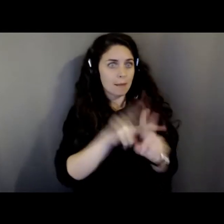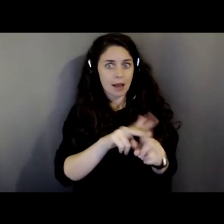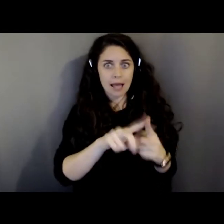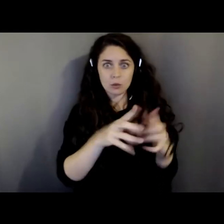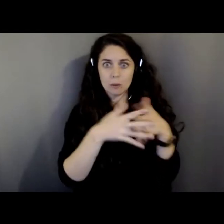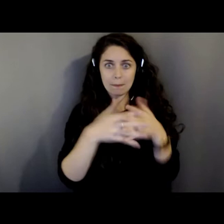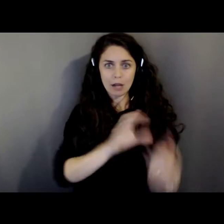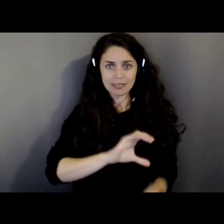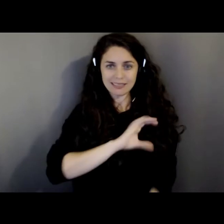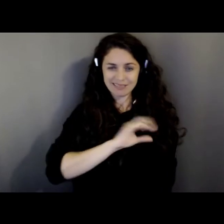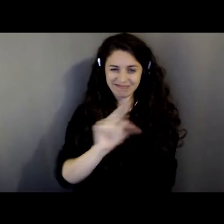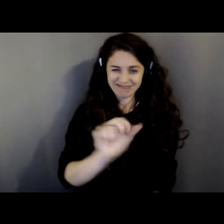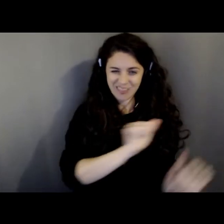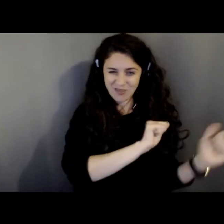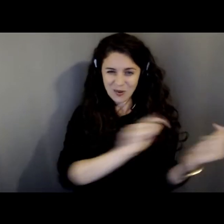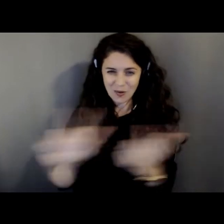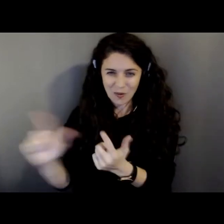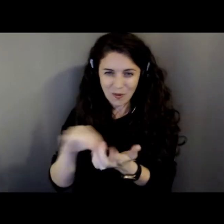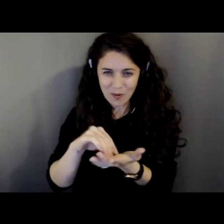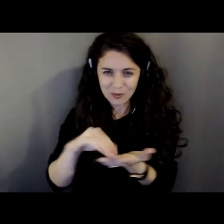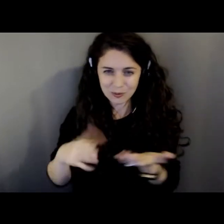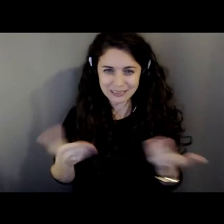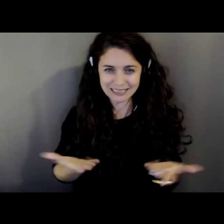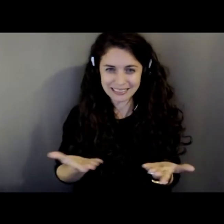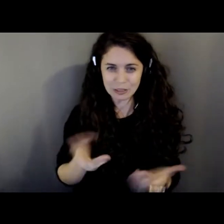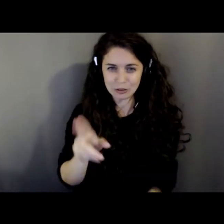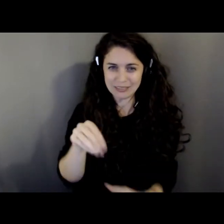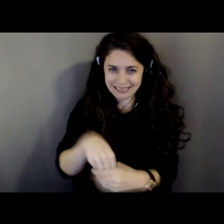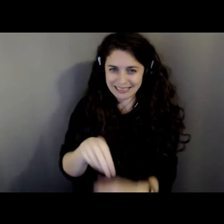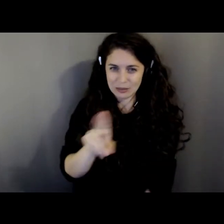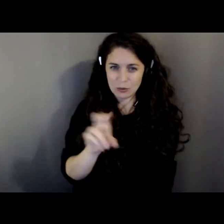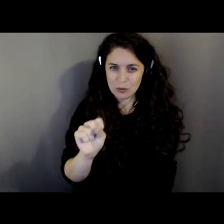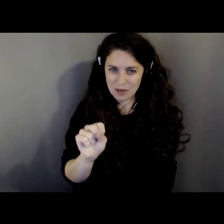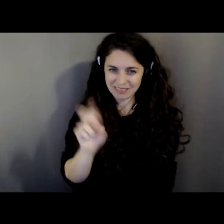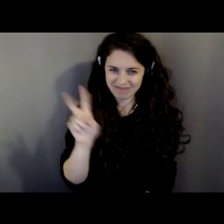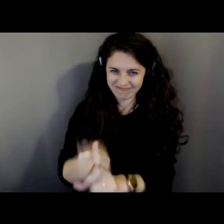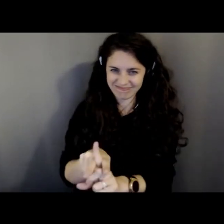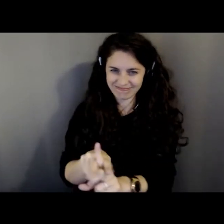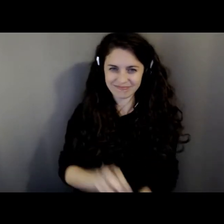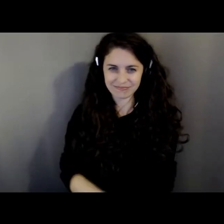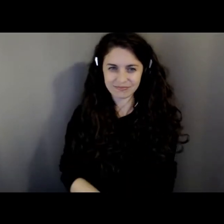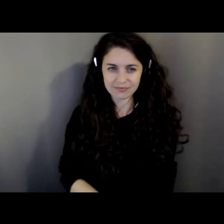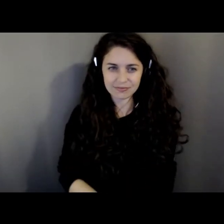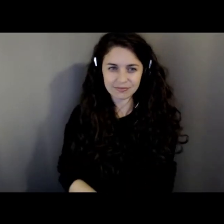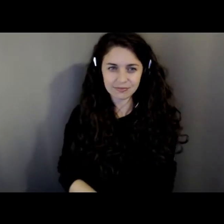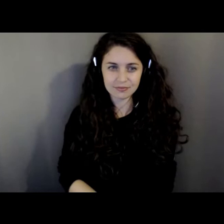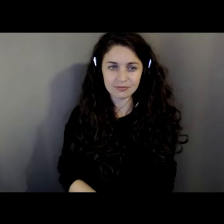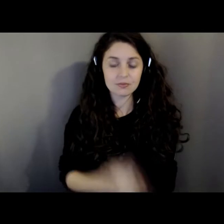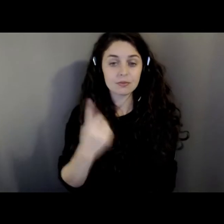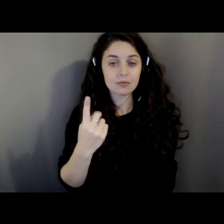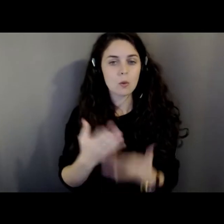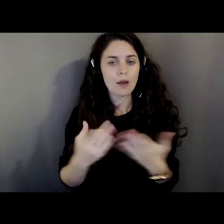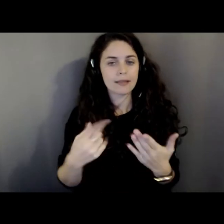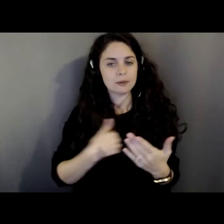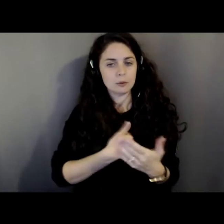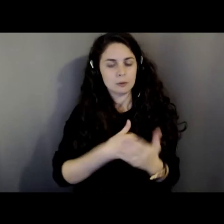to all students and people in the US. One of the things that we really focus on during the